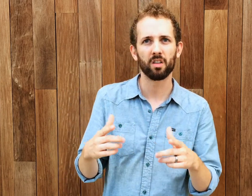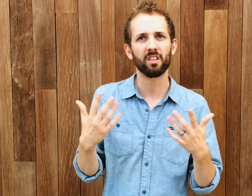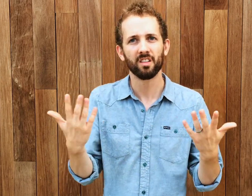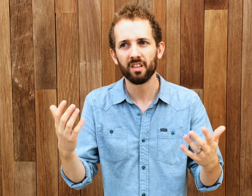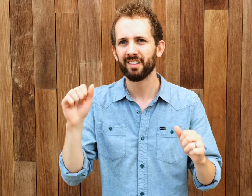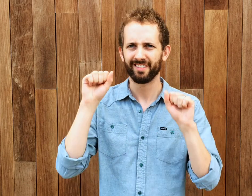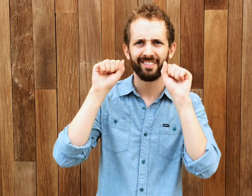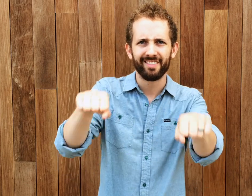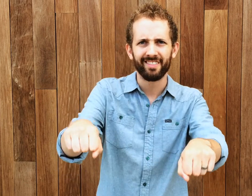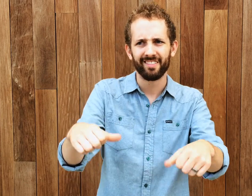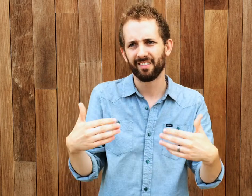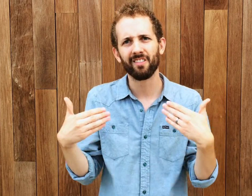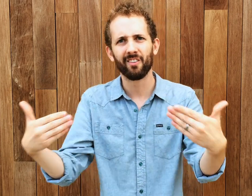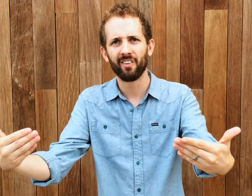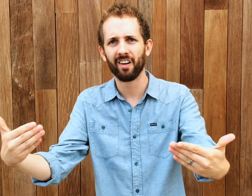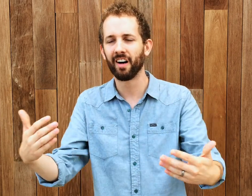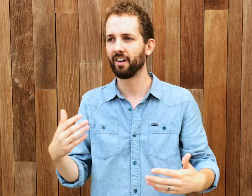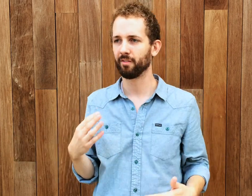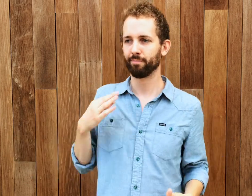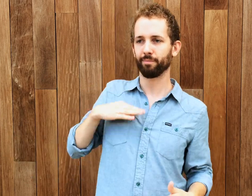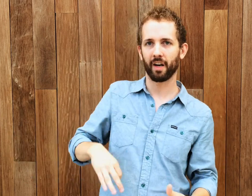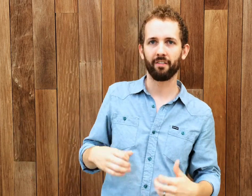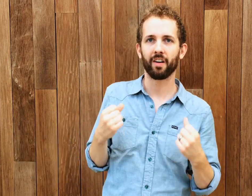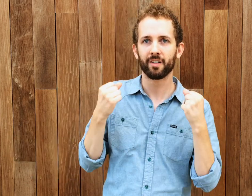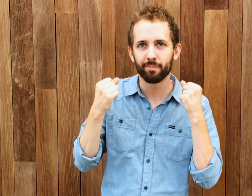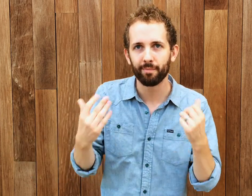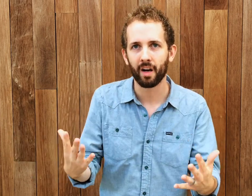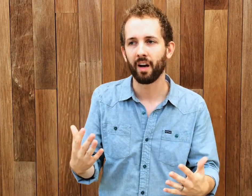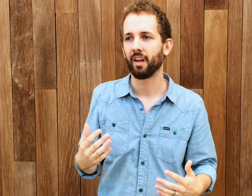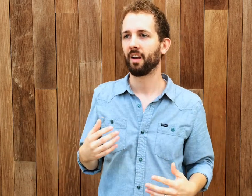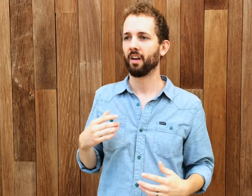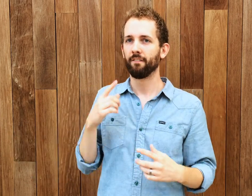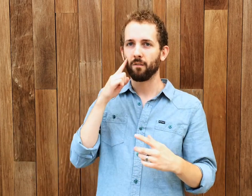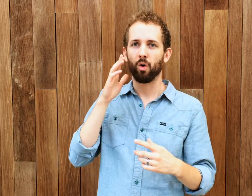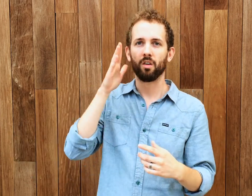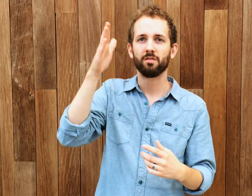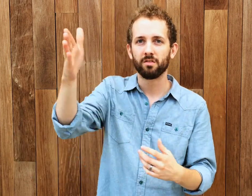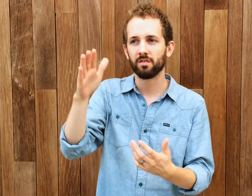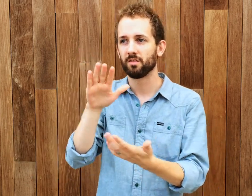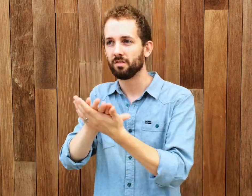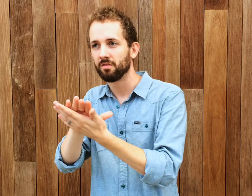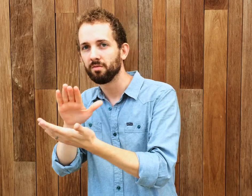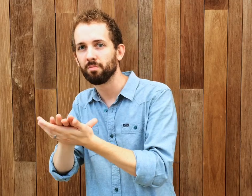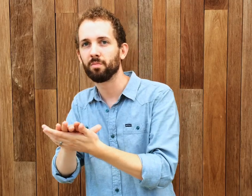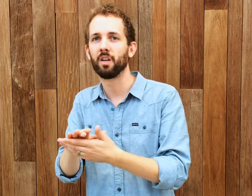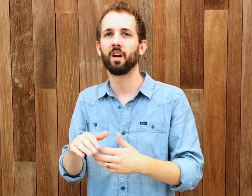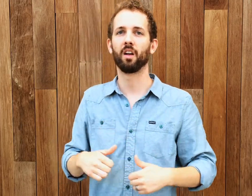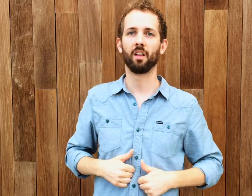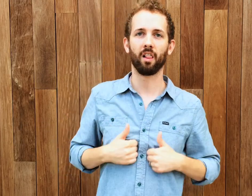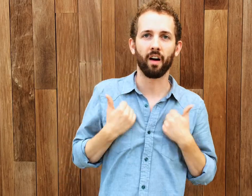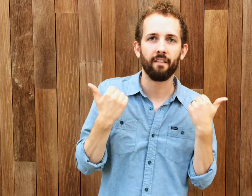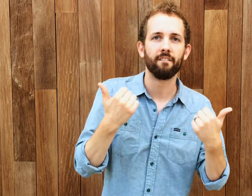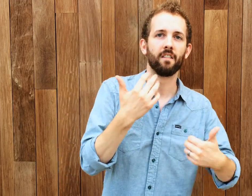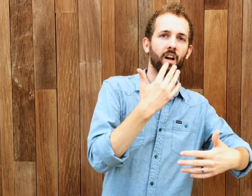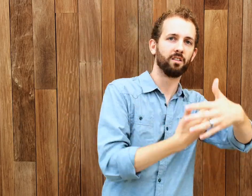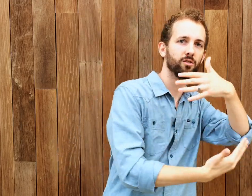choice, remember that bilingualism has many benifits and success for your deaf child's future in the academic, social, and in their lives.